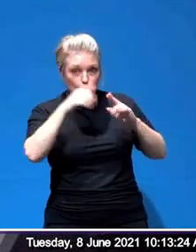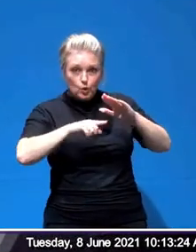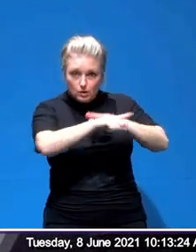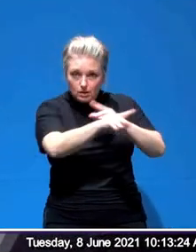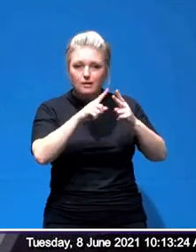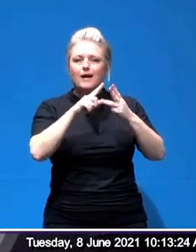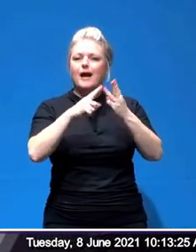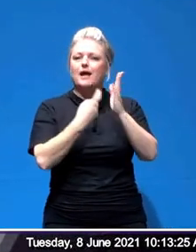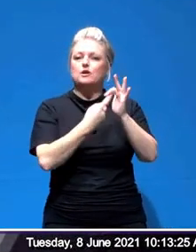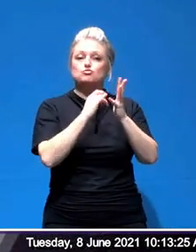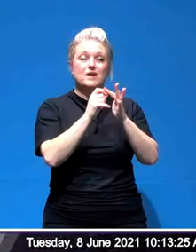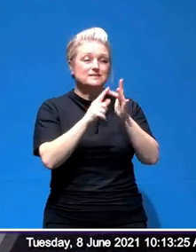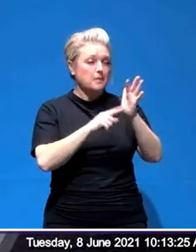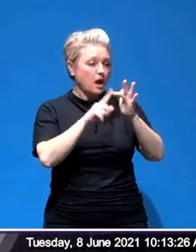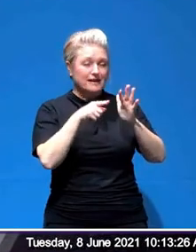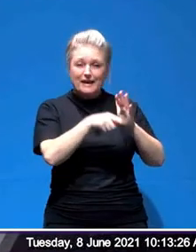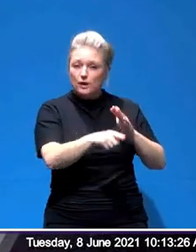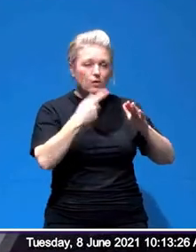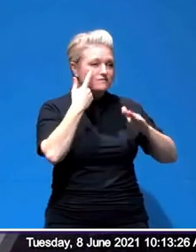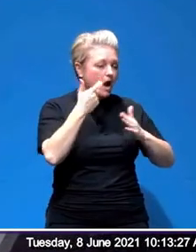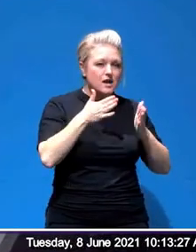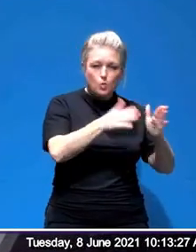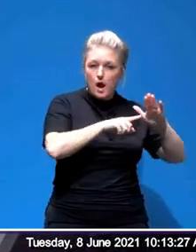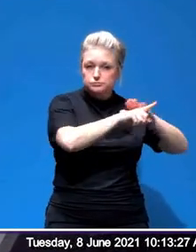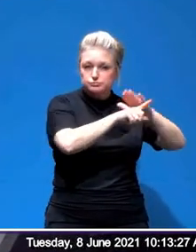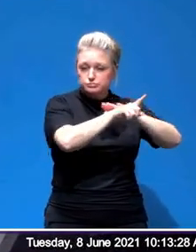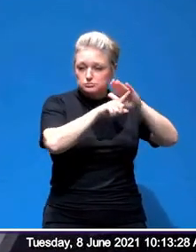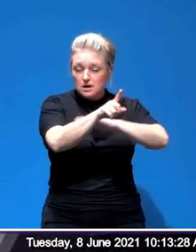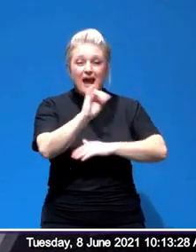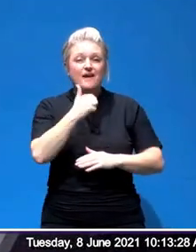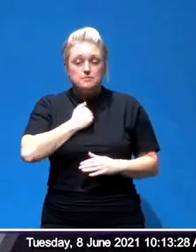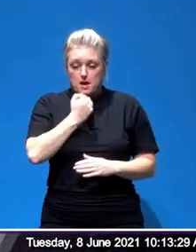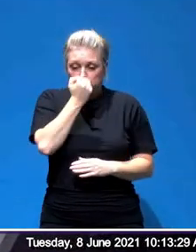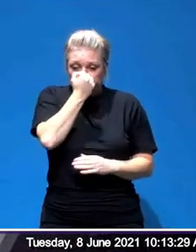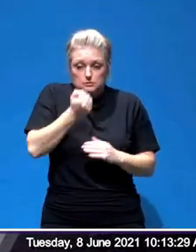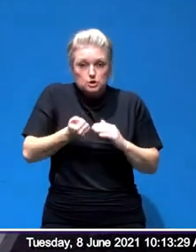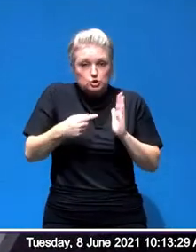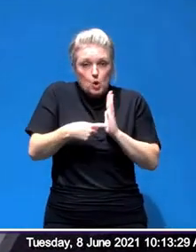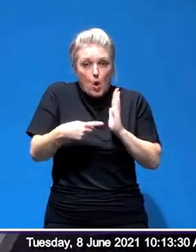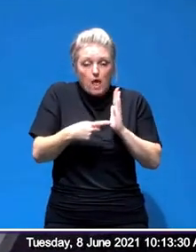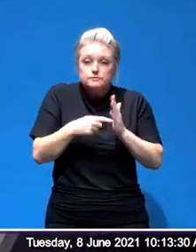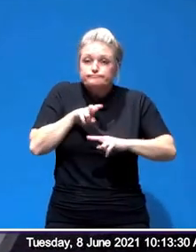Even affording myself the self-indulgence of going to the toilet could result in Daniel escaping.